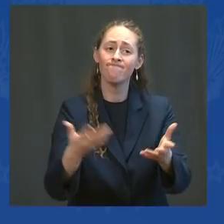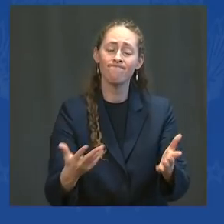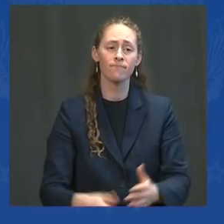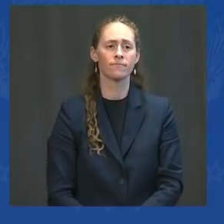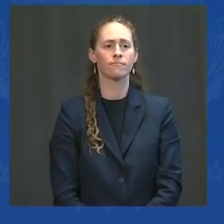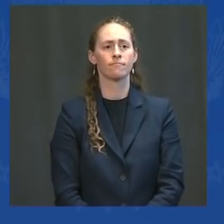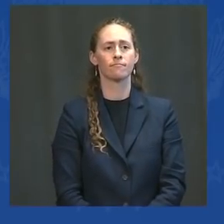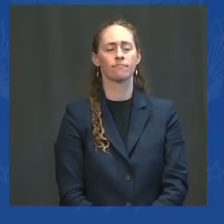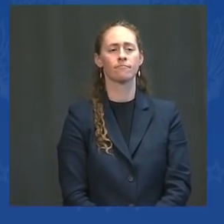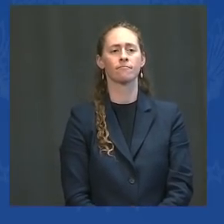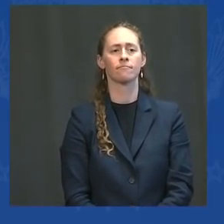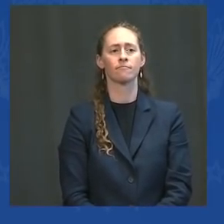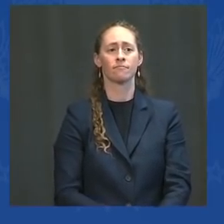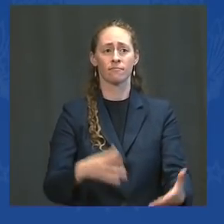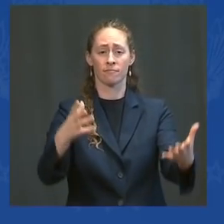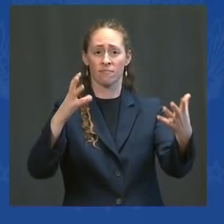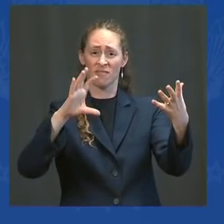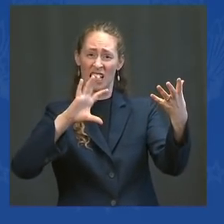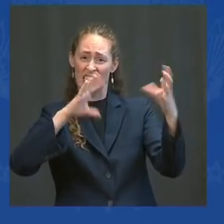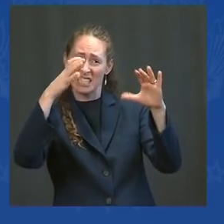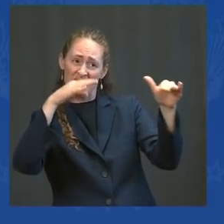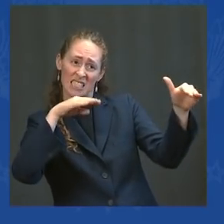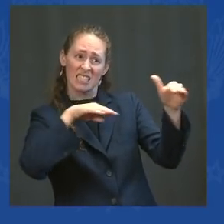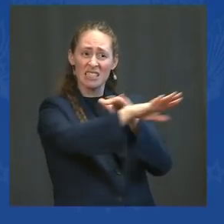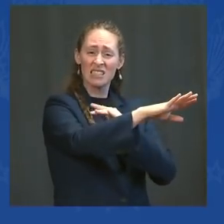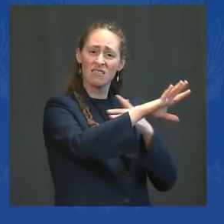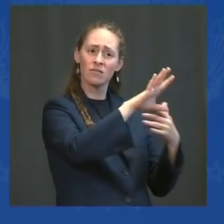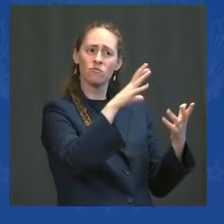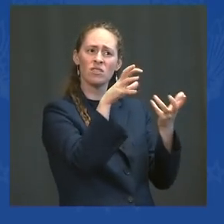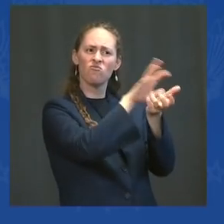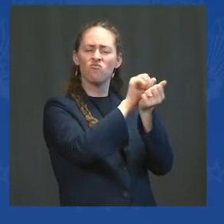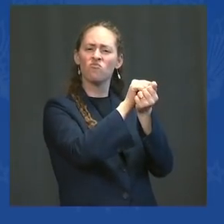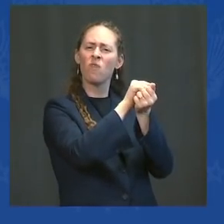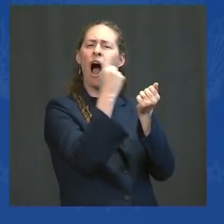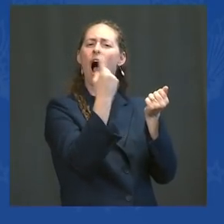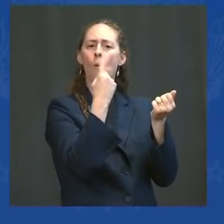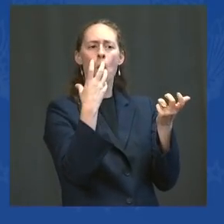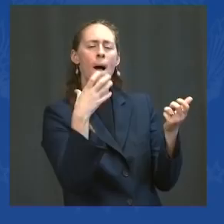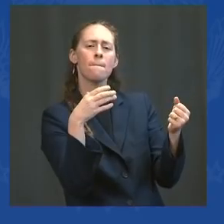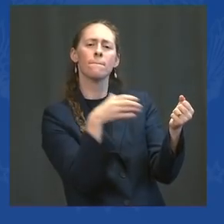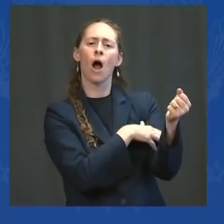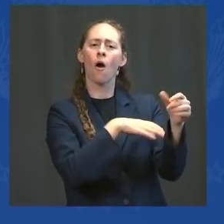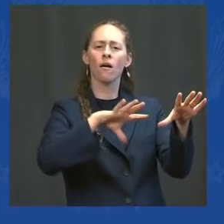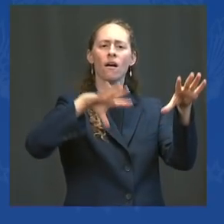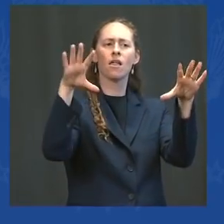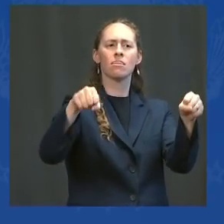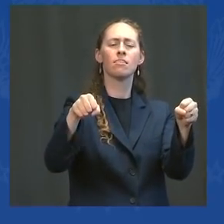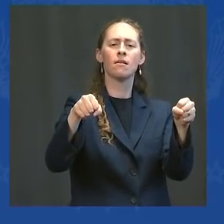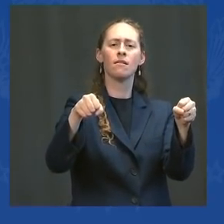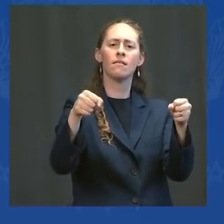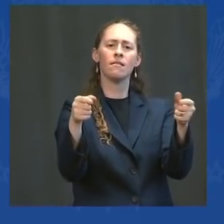the will of the American people; to seek power at all costs; to replace the ballot with brute force;